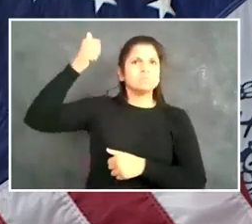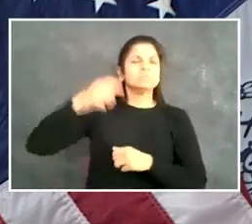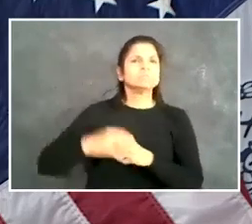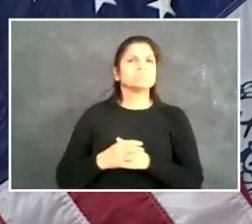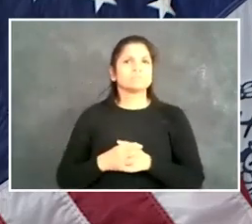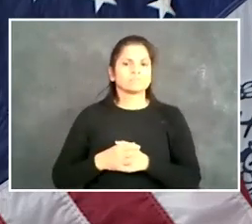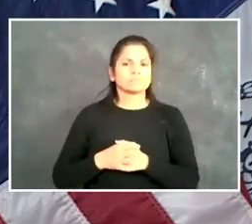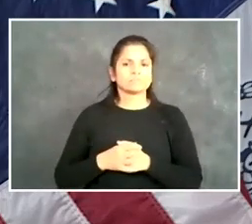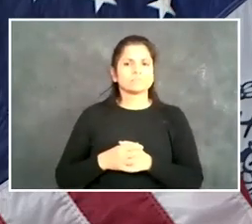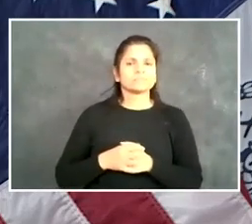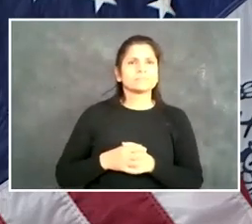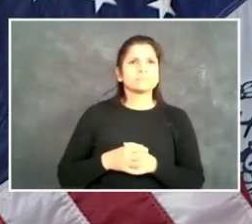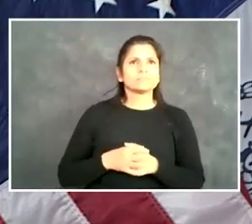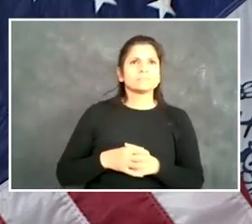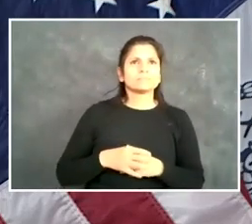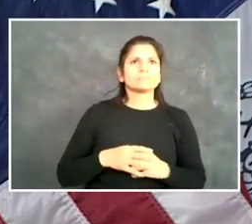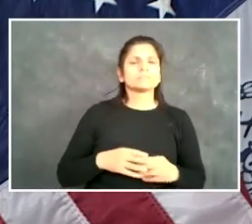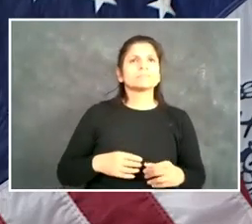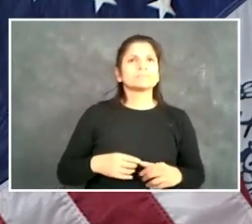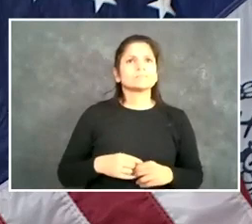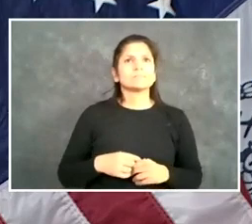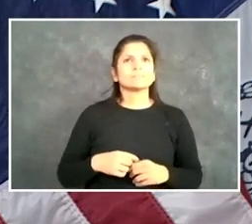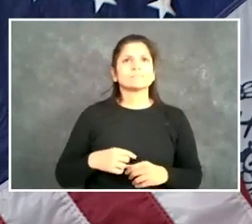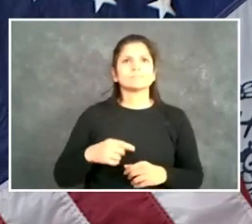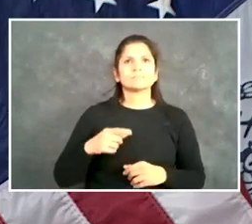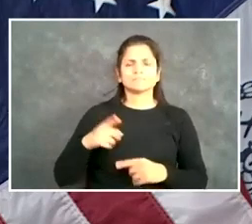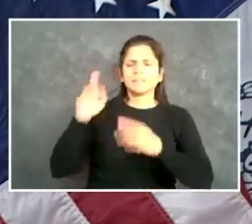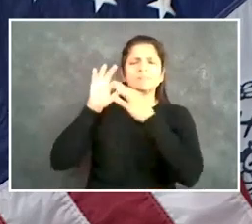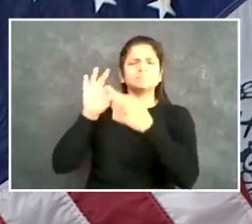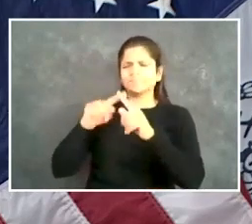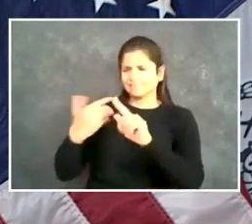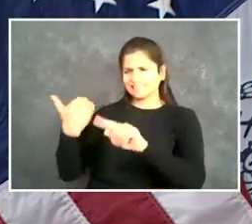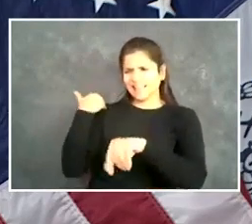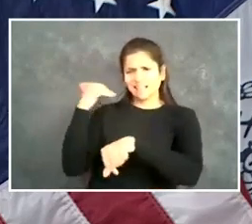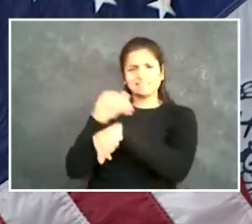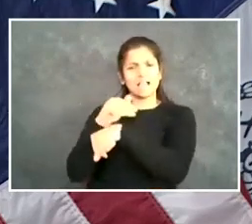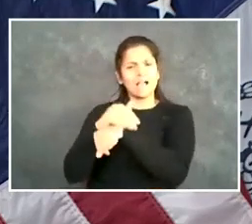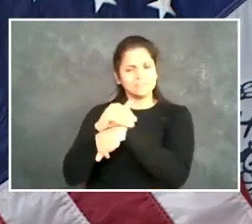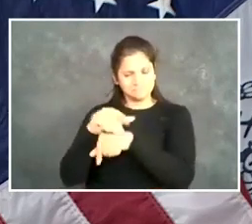FOR THE POLICE COMMISSIONER, REGARDING GATHERINGS, WHAT, EXACTLY, WILL YOU DO DIFFERENTLY GOING FORWARD FROM